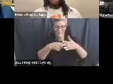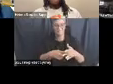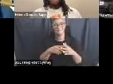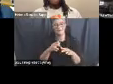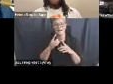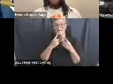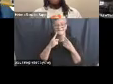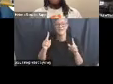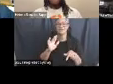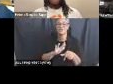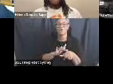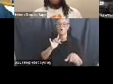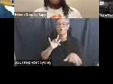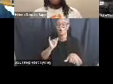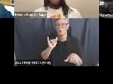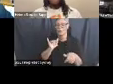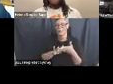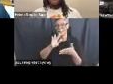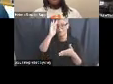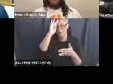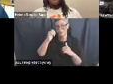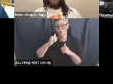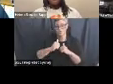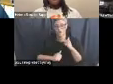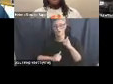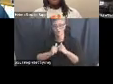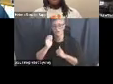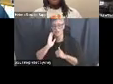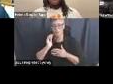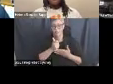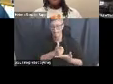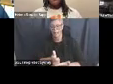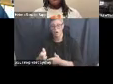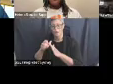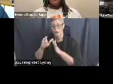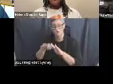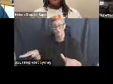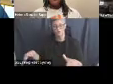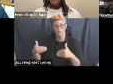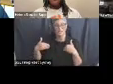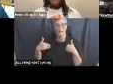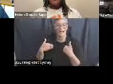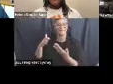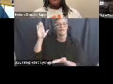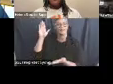that assist children from communities with less social, political, and monetary capital to build